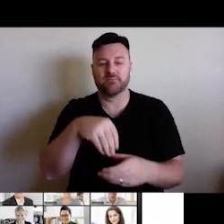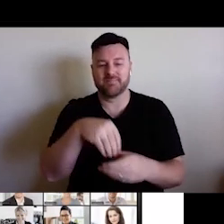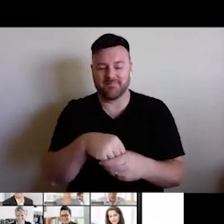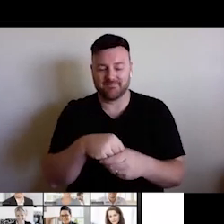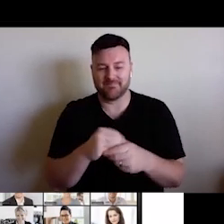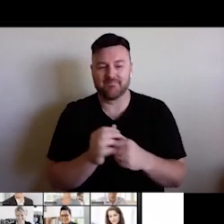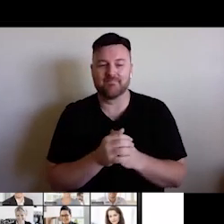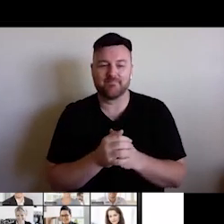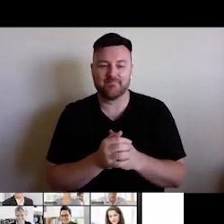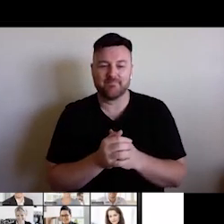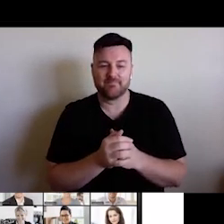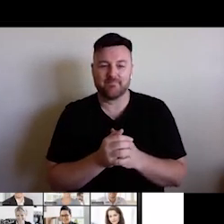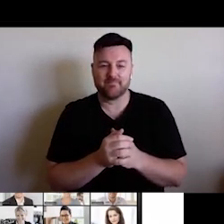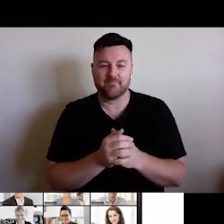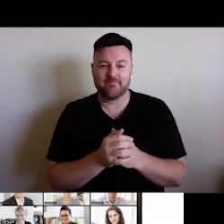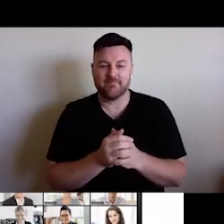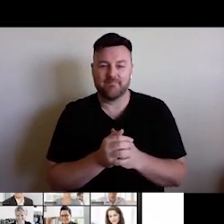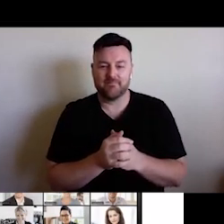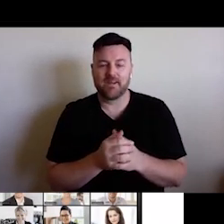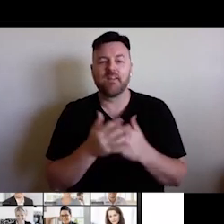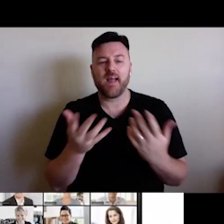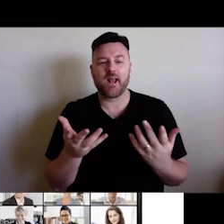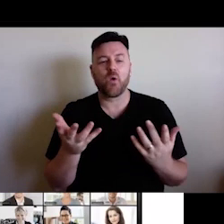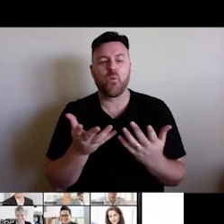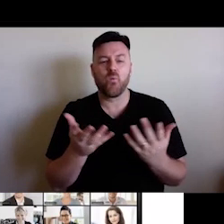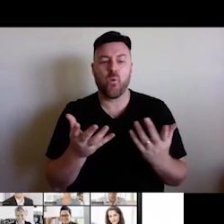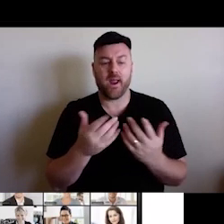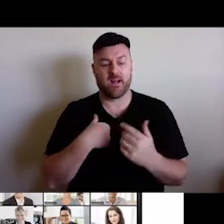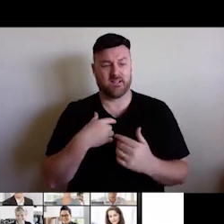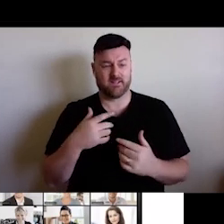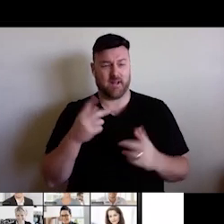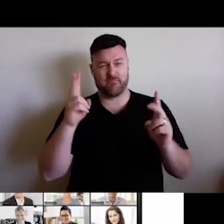should be physical in the cultural space. But obviously some audiences